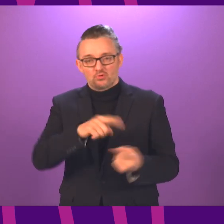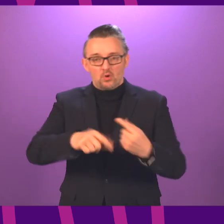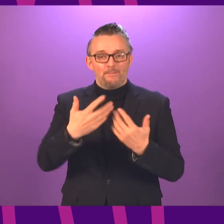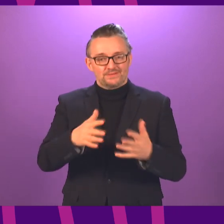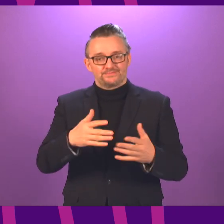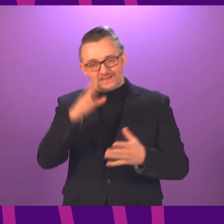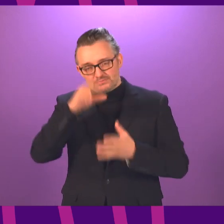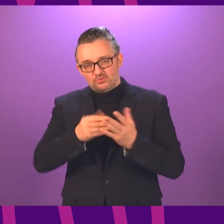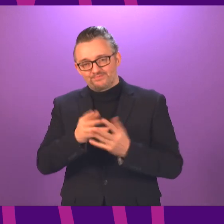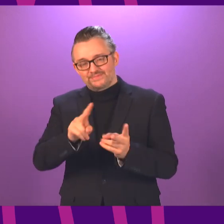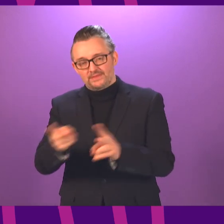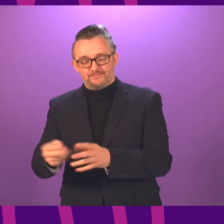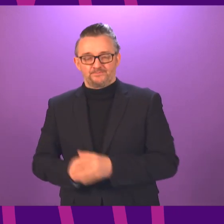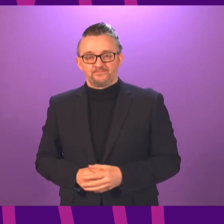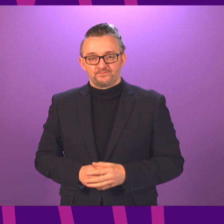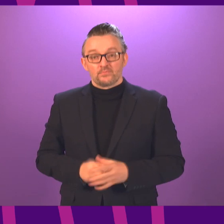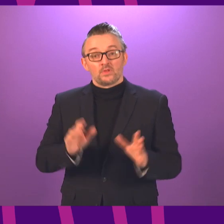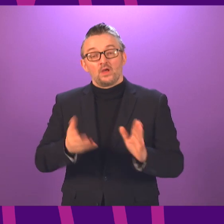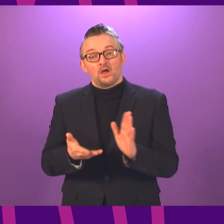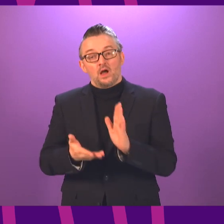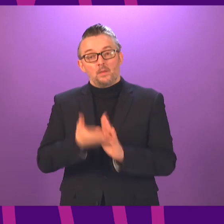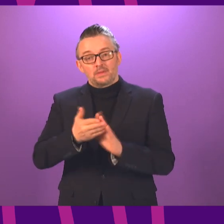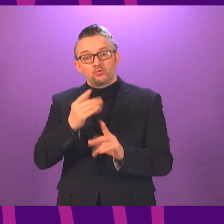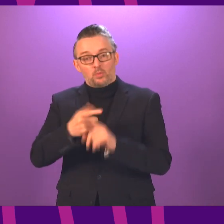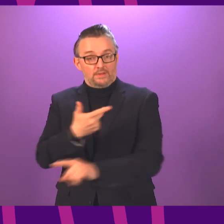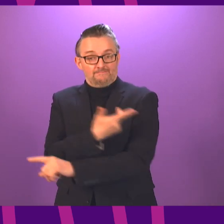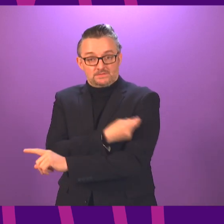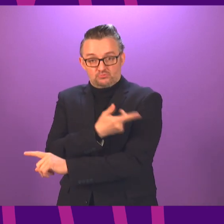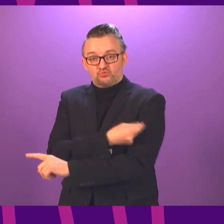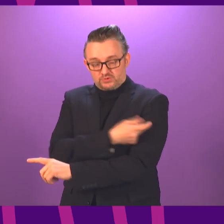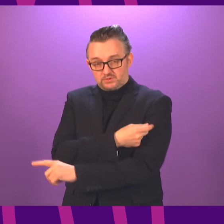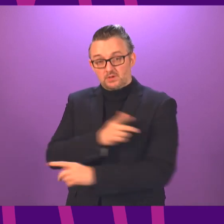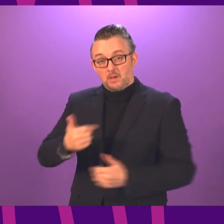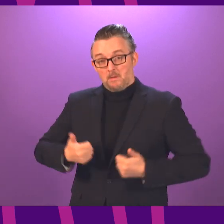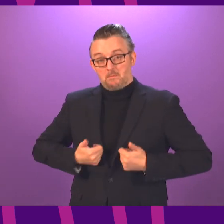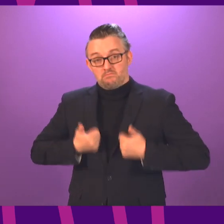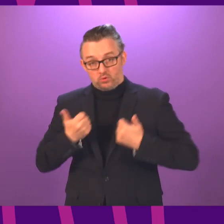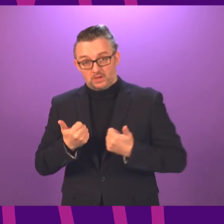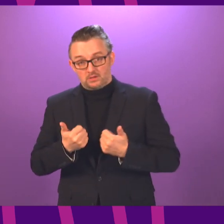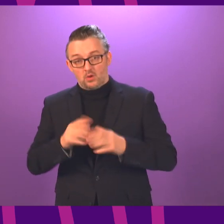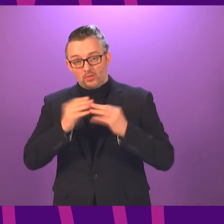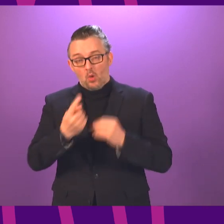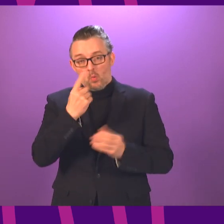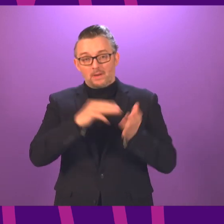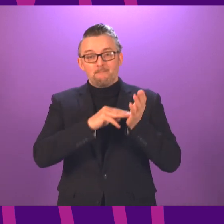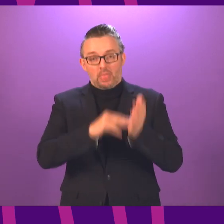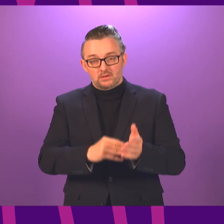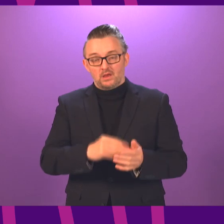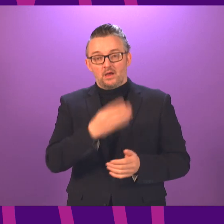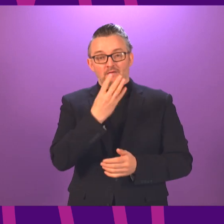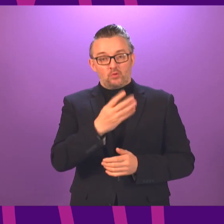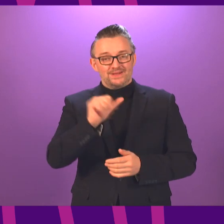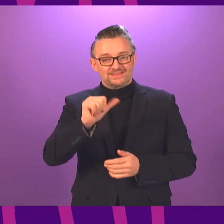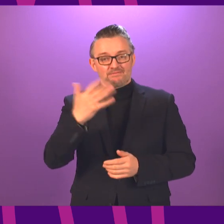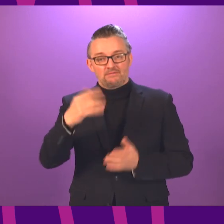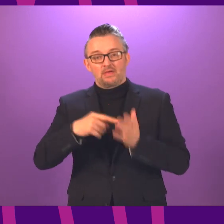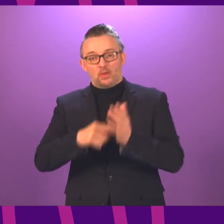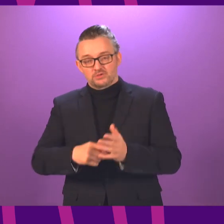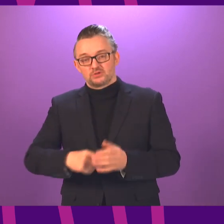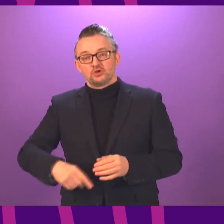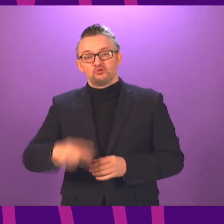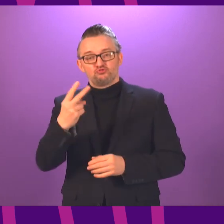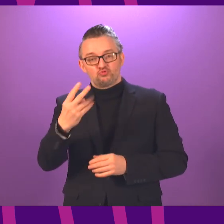I will provide a quick update on vaccinations. As of this morning, 1,465,241 people have